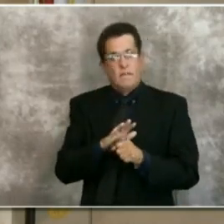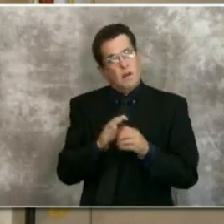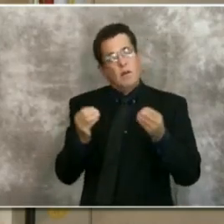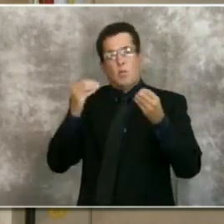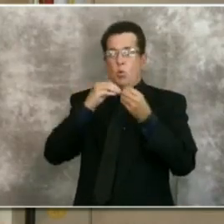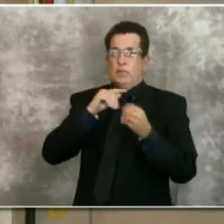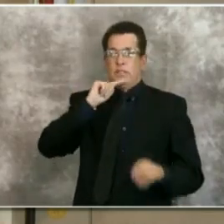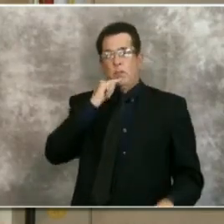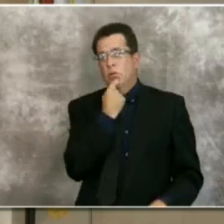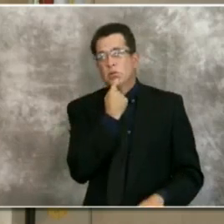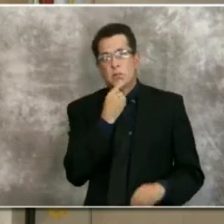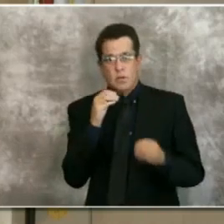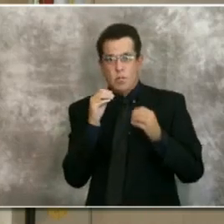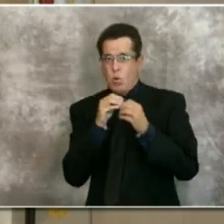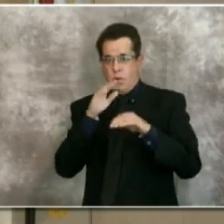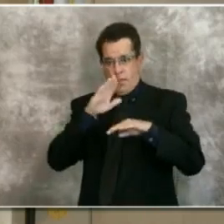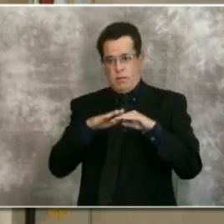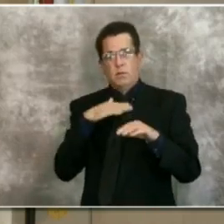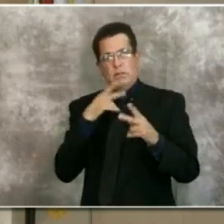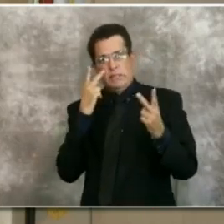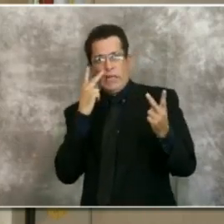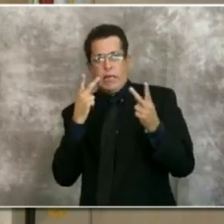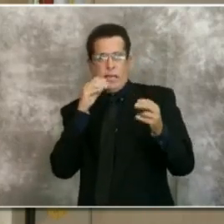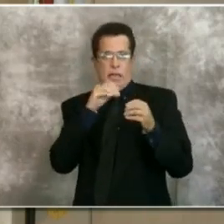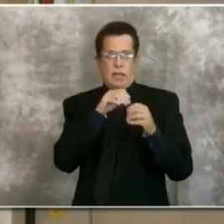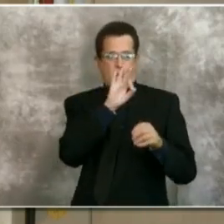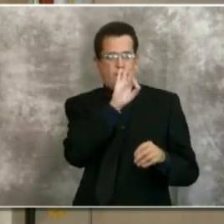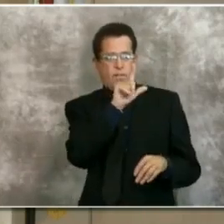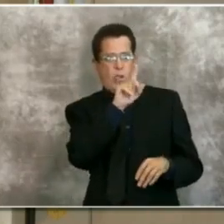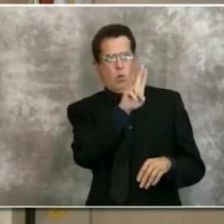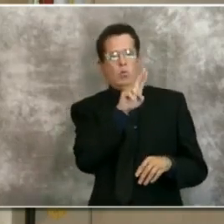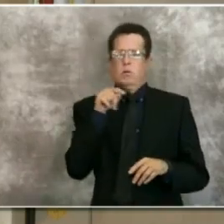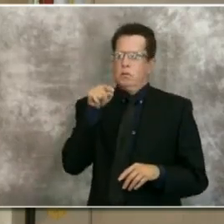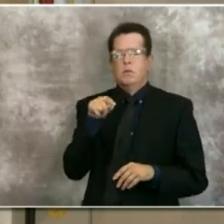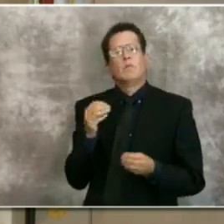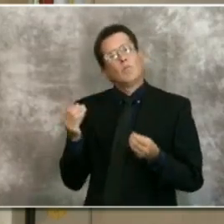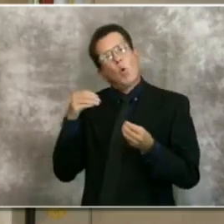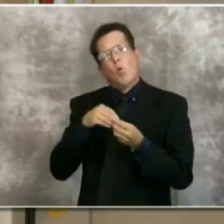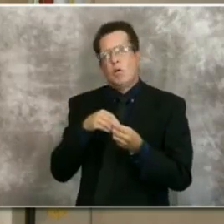PROBLEMS WITH THE ABILITY OF THE LONG TO DELIVER OXYGEN. IT'S MUCH MUCH MORE PROFOUND